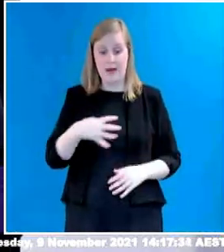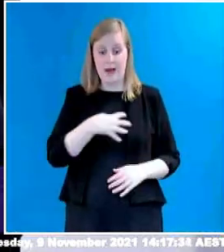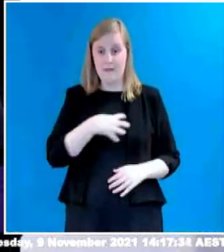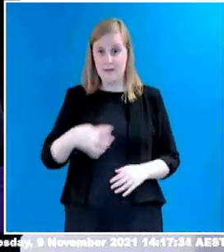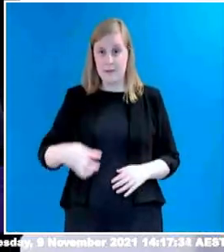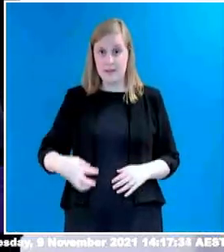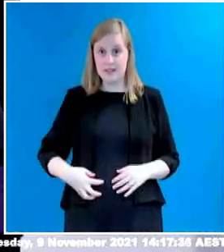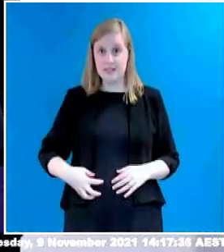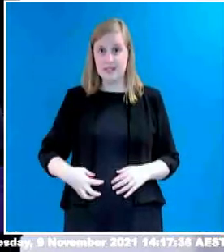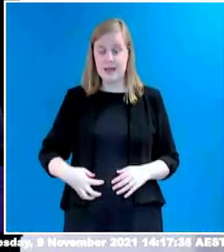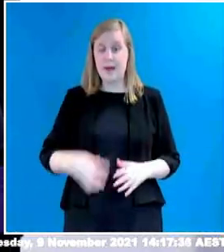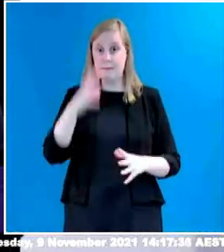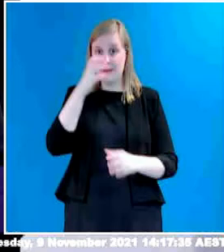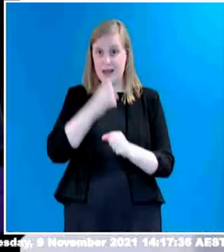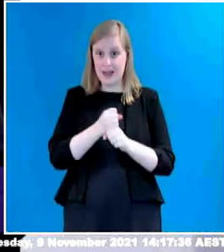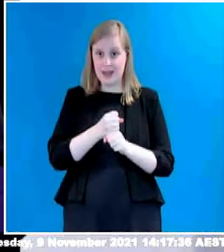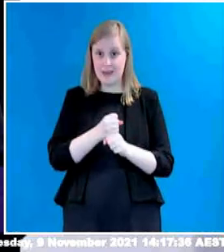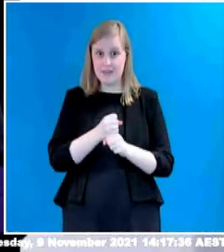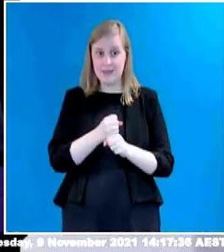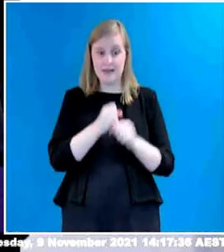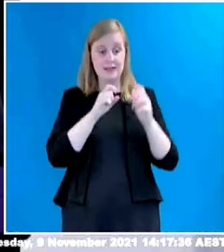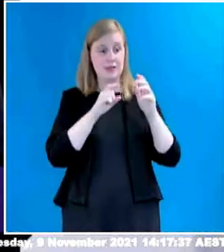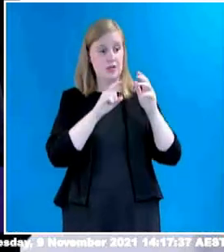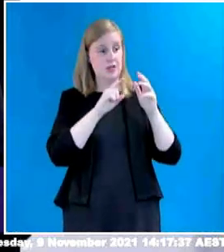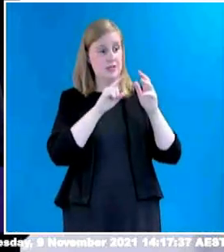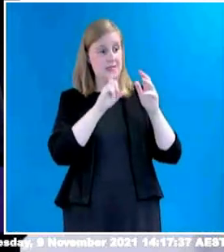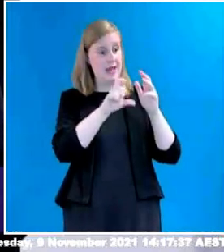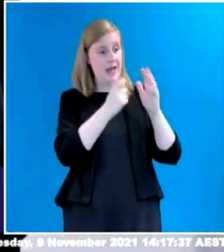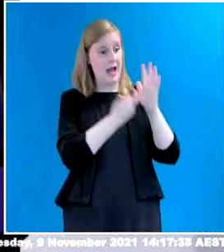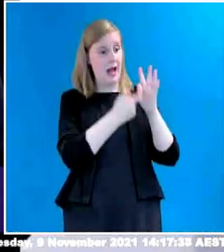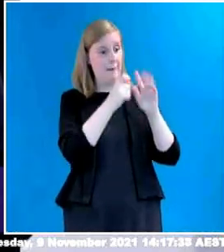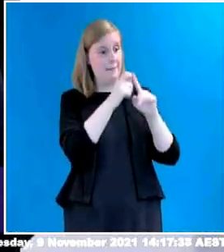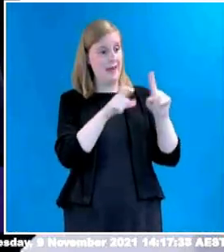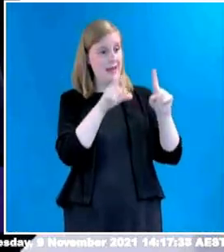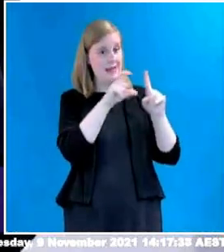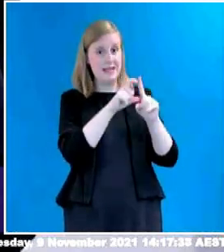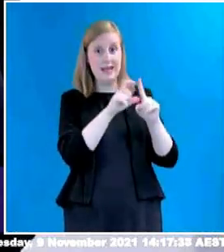considers that the CRPD does not create any new human rights?